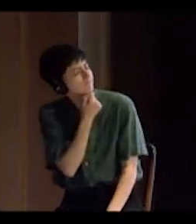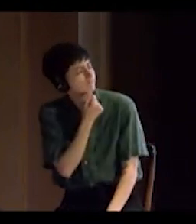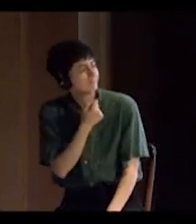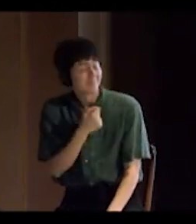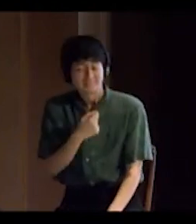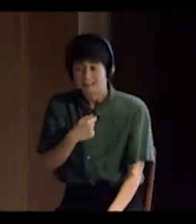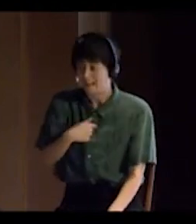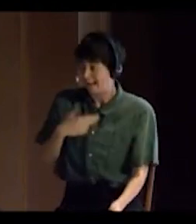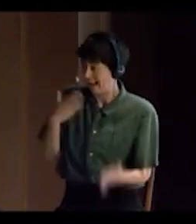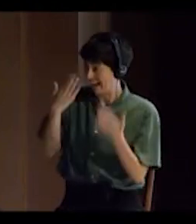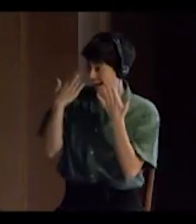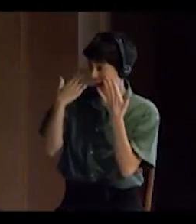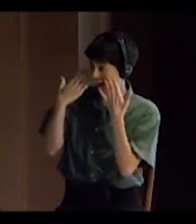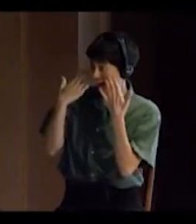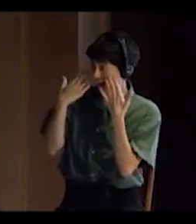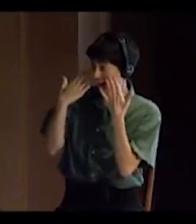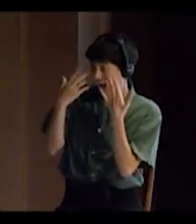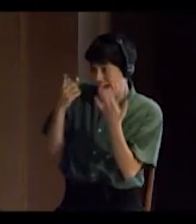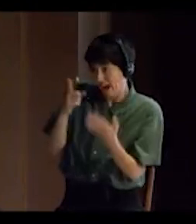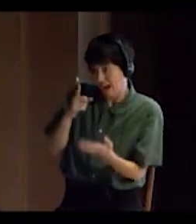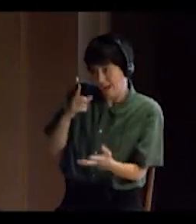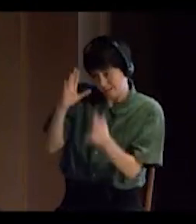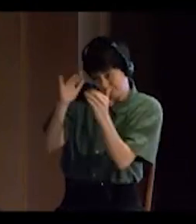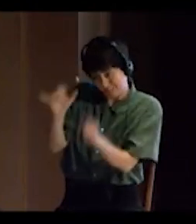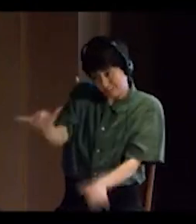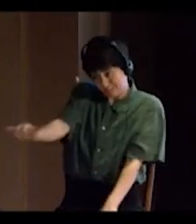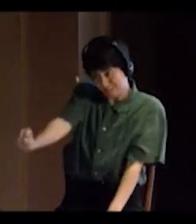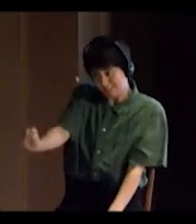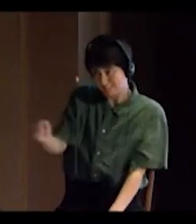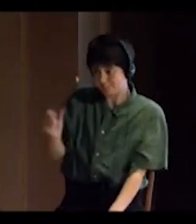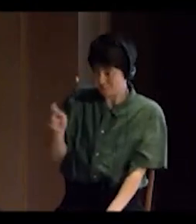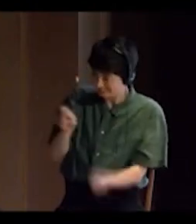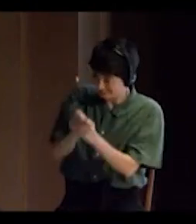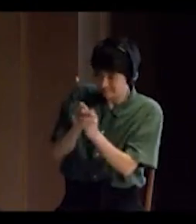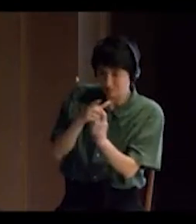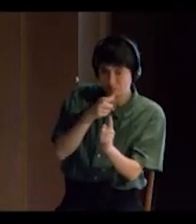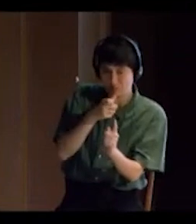I apologize. [Attendant 5] Hi.